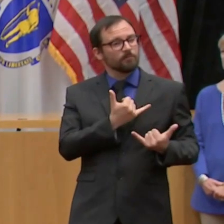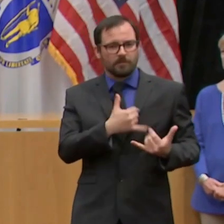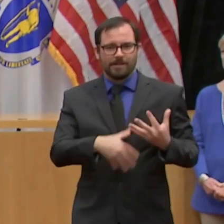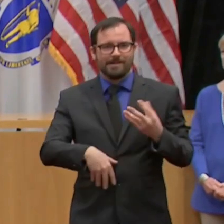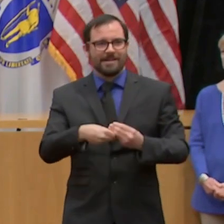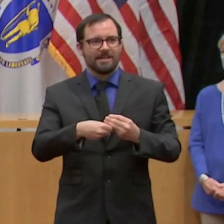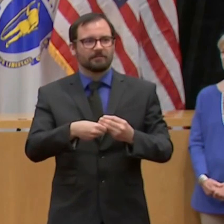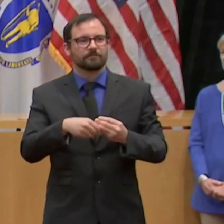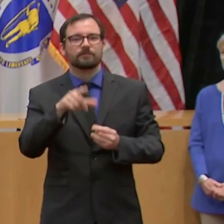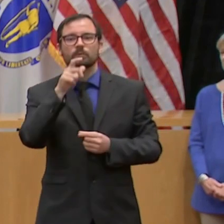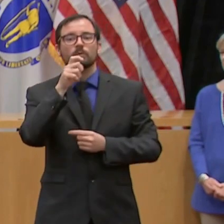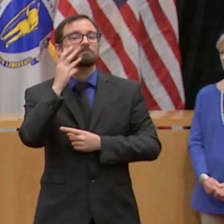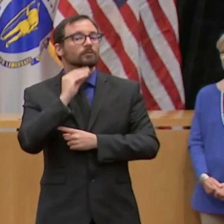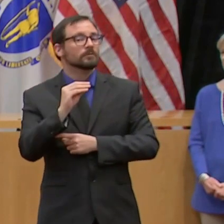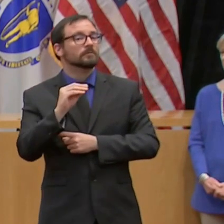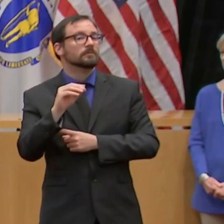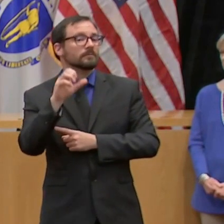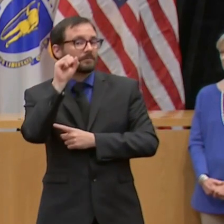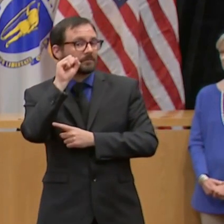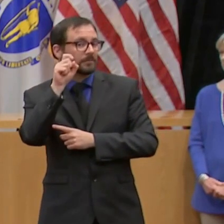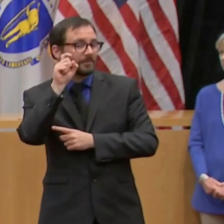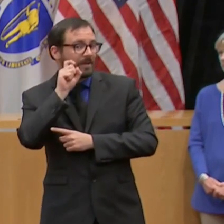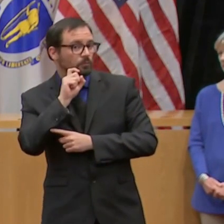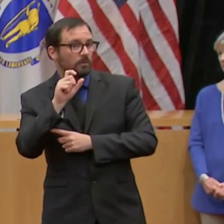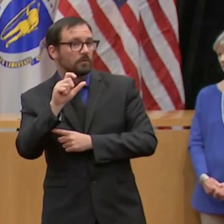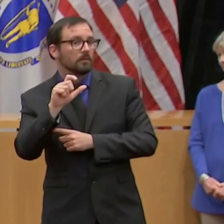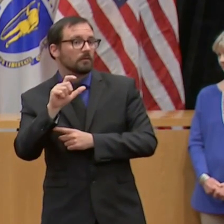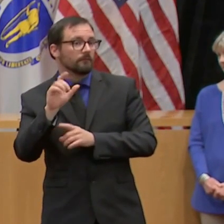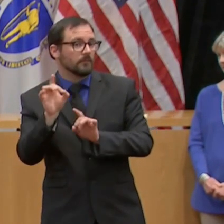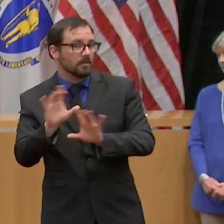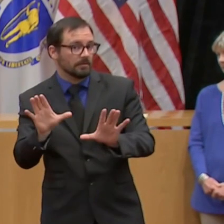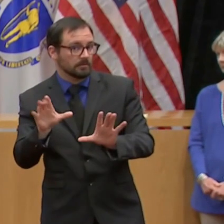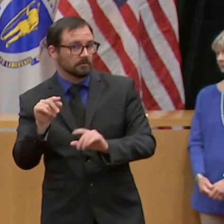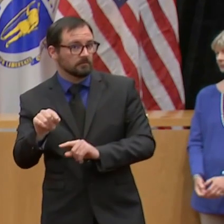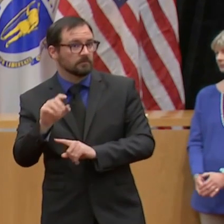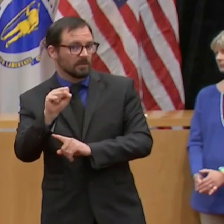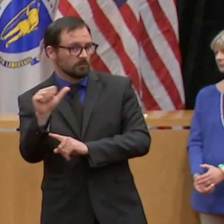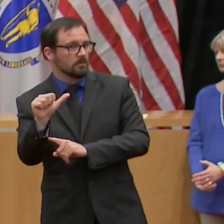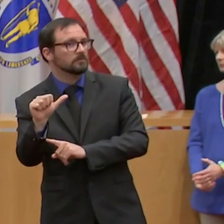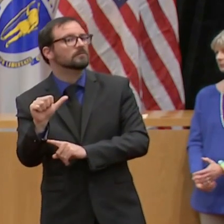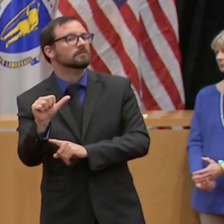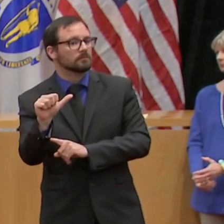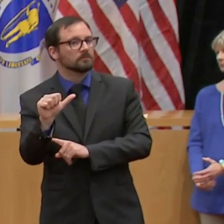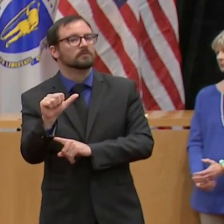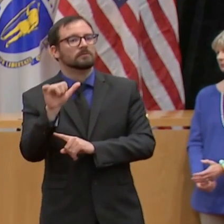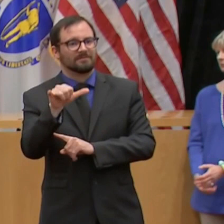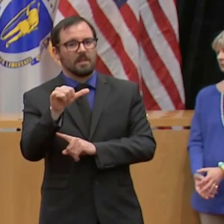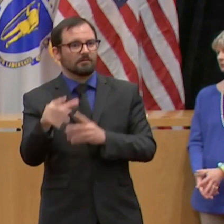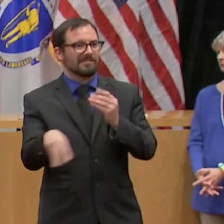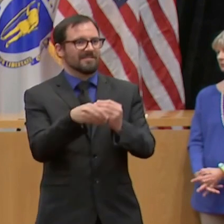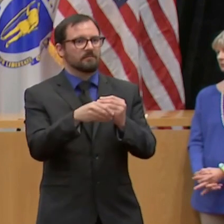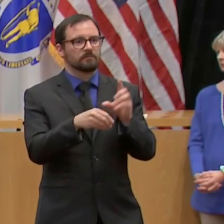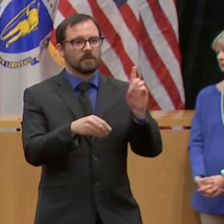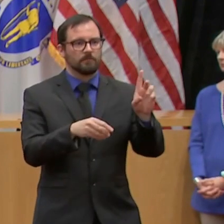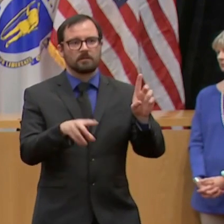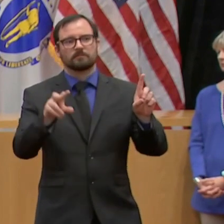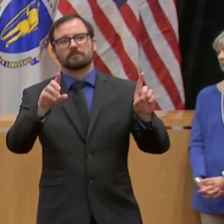EMERGENCY, WE ARE EXPANDING SAFELINK'S CAPACITY TO INCLUDE CONNECTING VICTIMS OF BOTH SEXUAL ASSAULT AND DOMESTIC